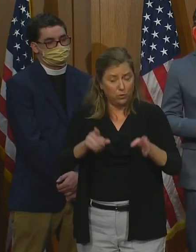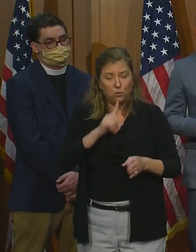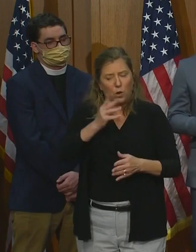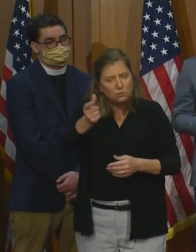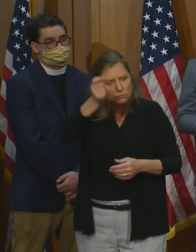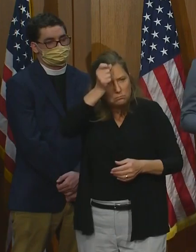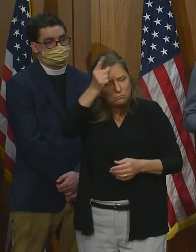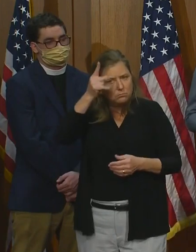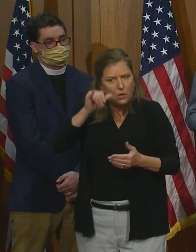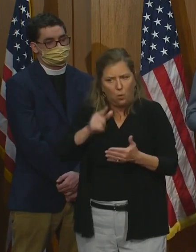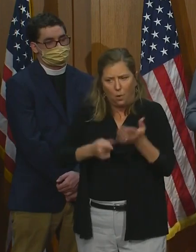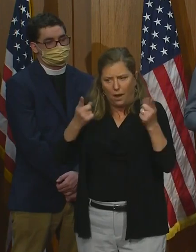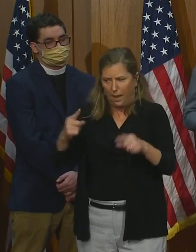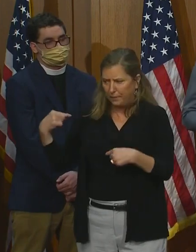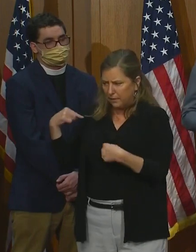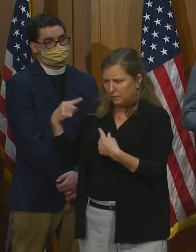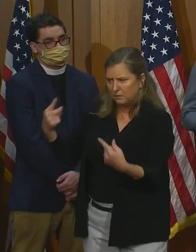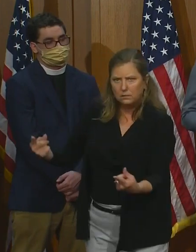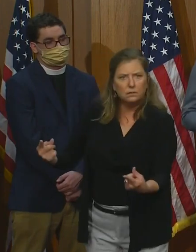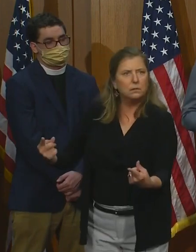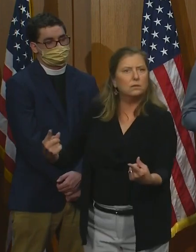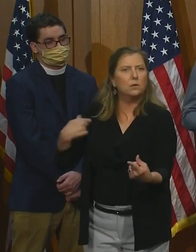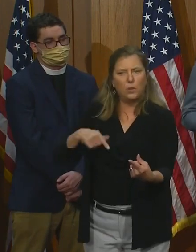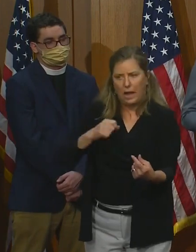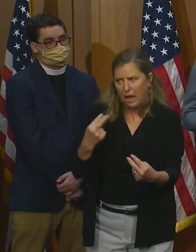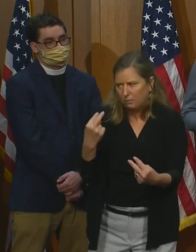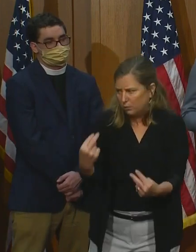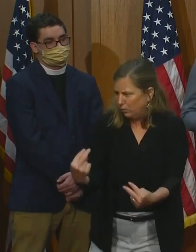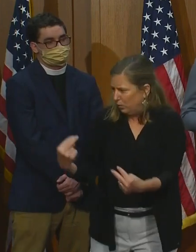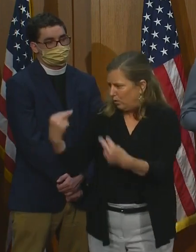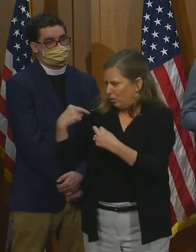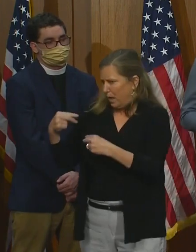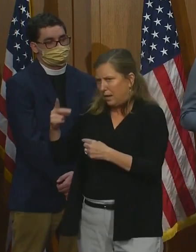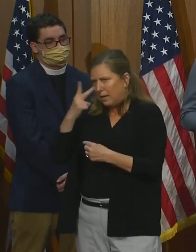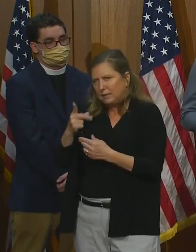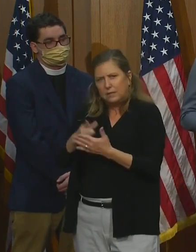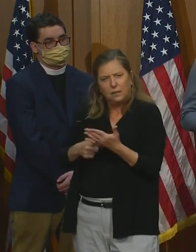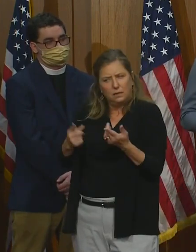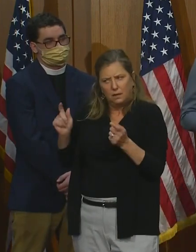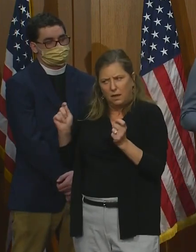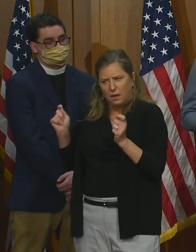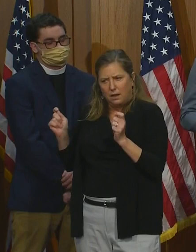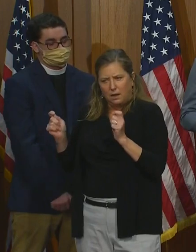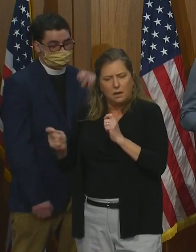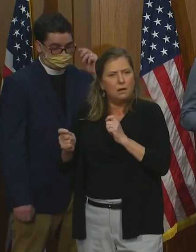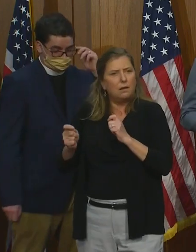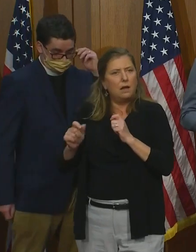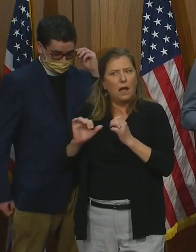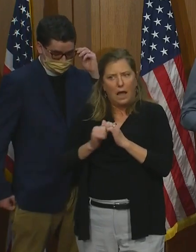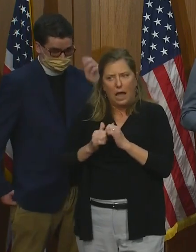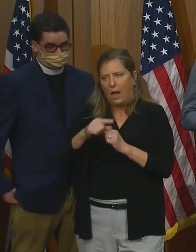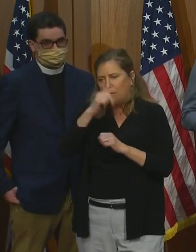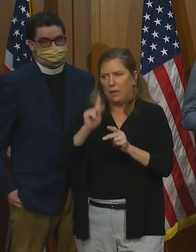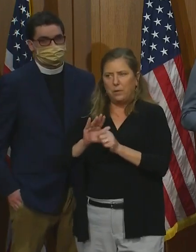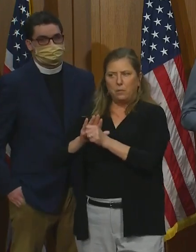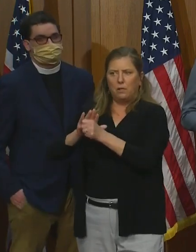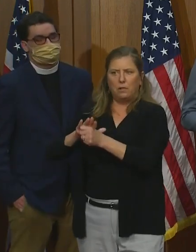OF HISTORY NOW ONLY FOR. NOT ONLY A FOR THIS. AND IF ONE. REALLY WANTS TO ON. THAT HIS WE